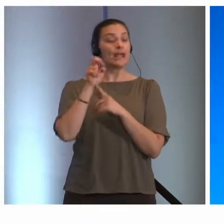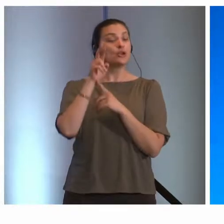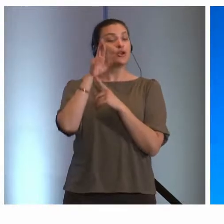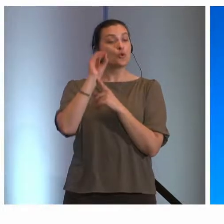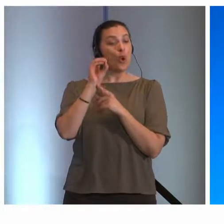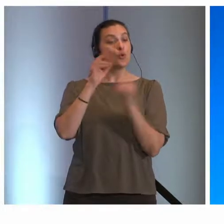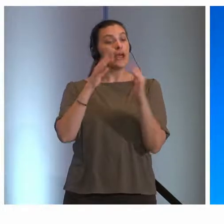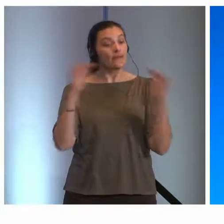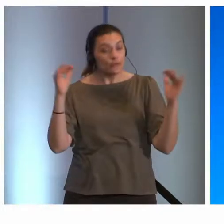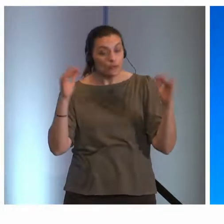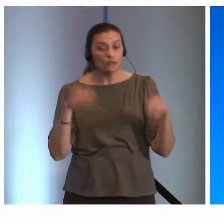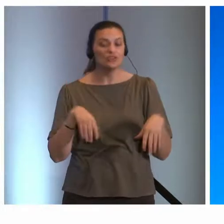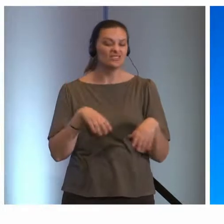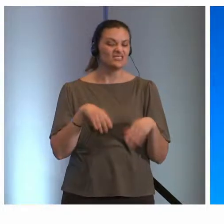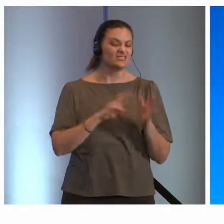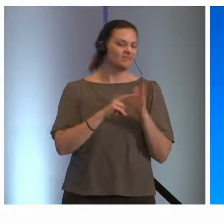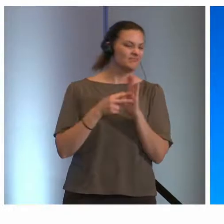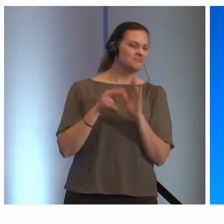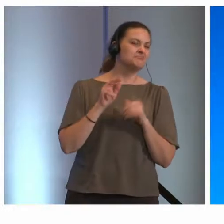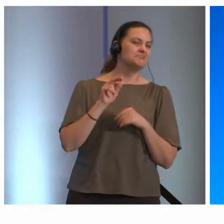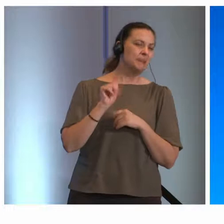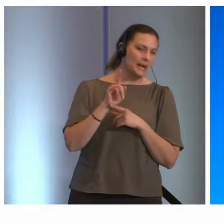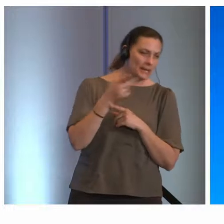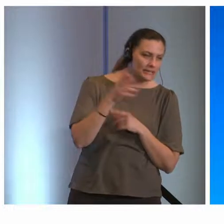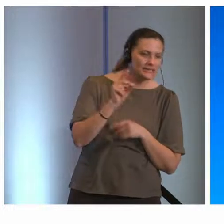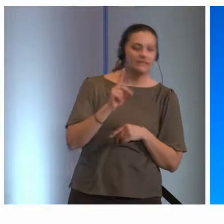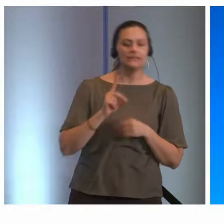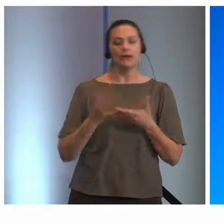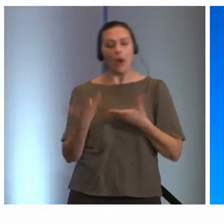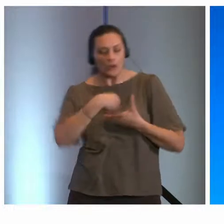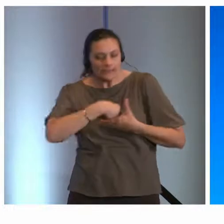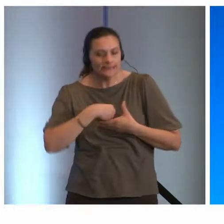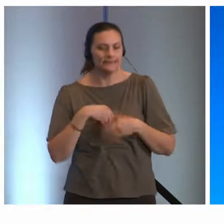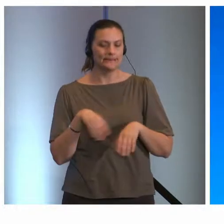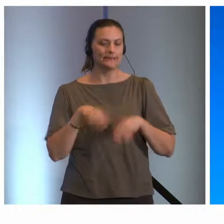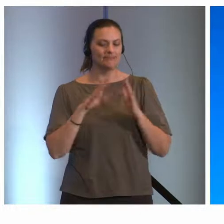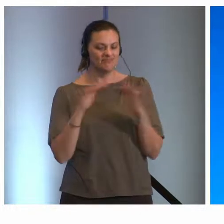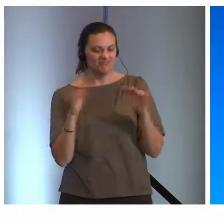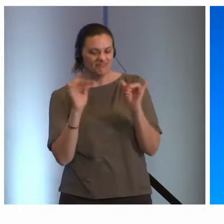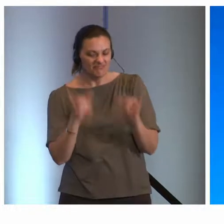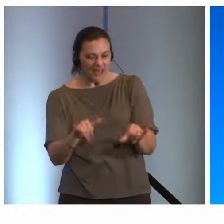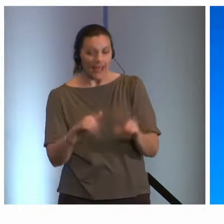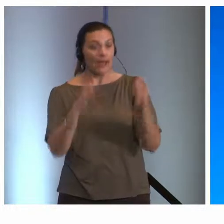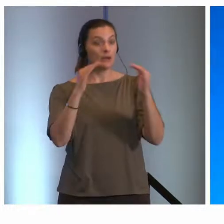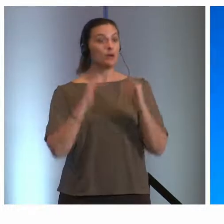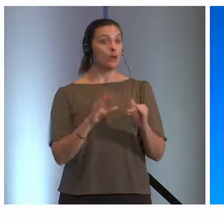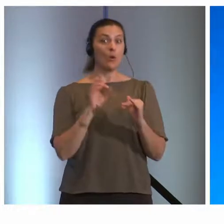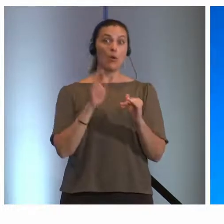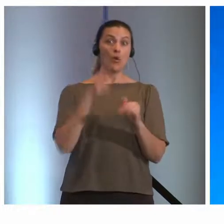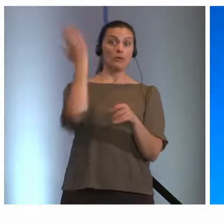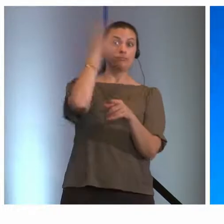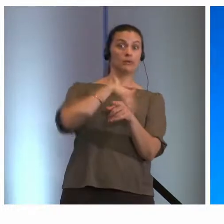Intellectual, and developmental disabilities. Neurodiverse, ADHD, autistic, autism and nonapparent